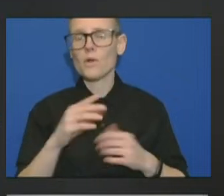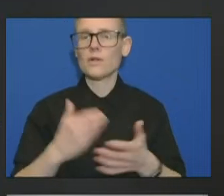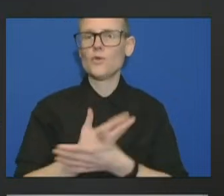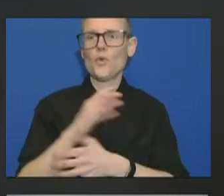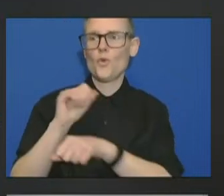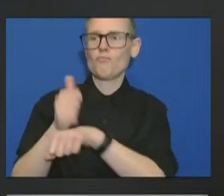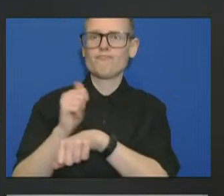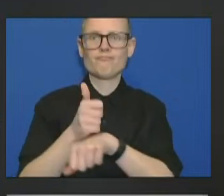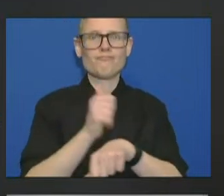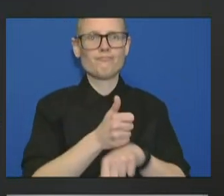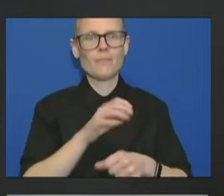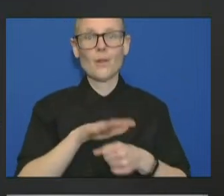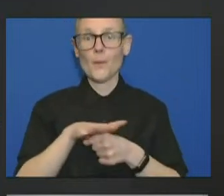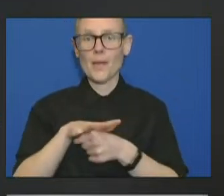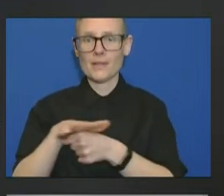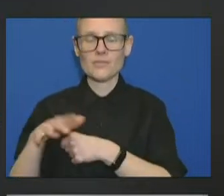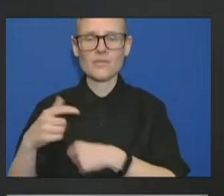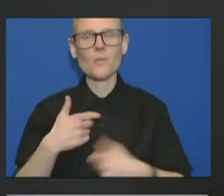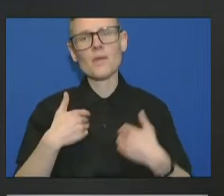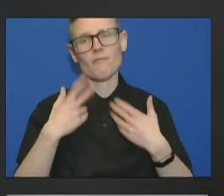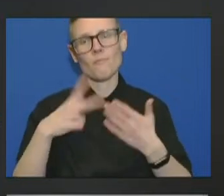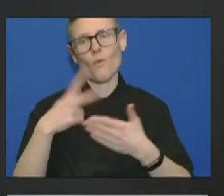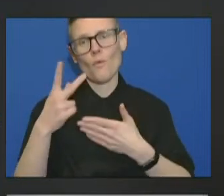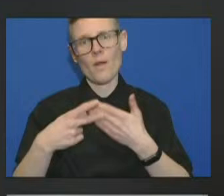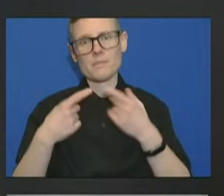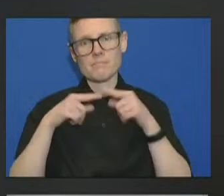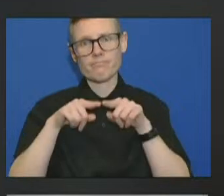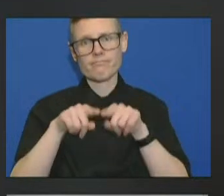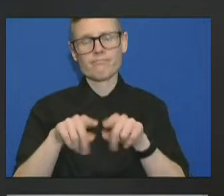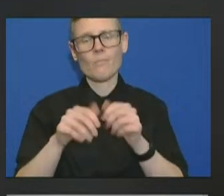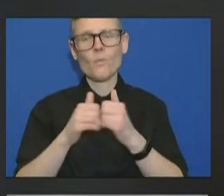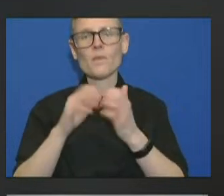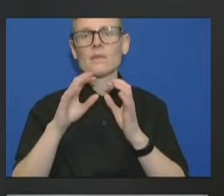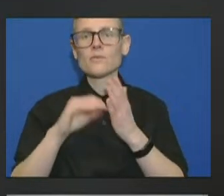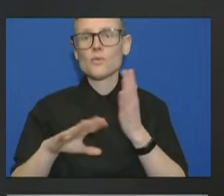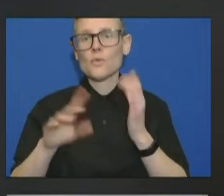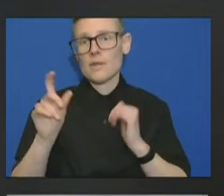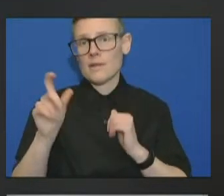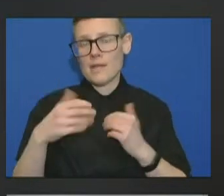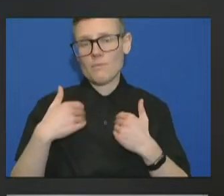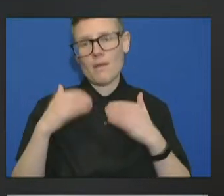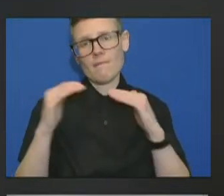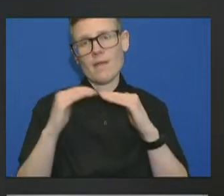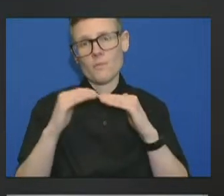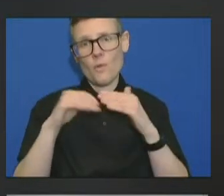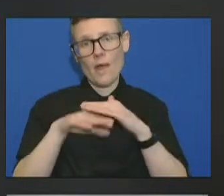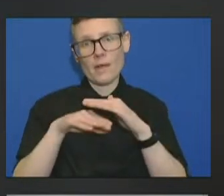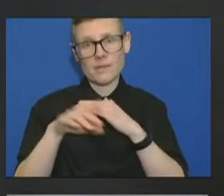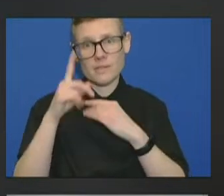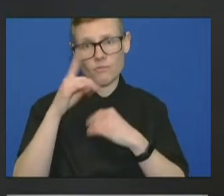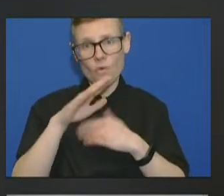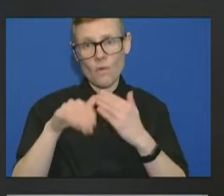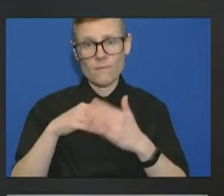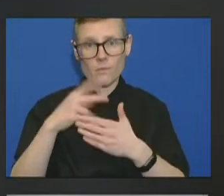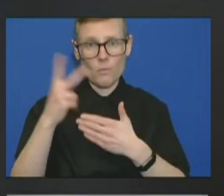Crown and Northwood and their new locations, that we have